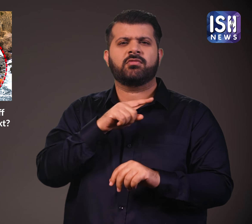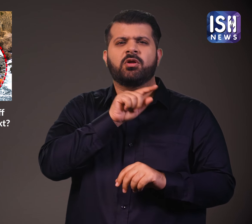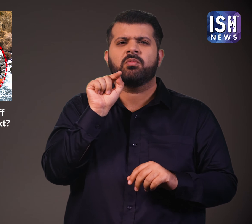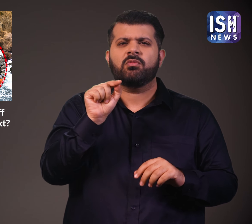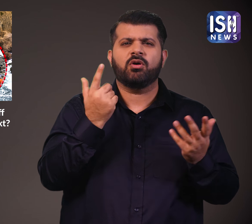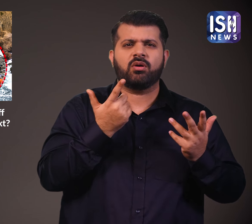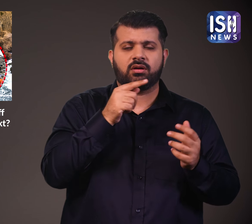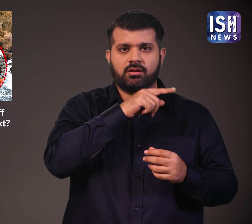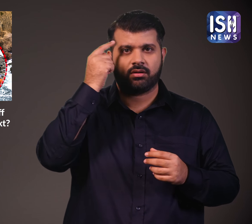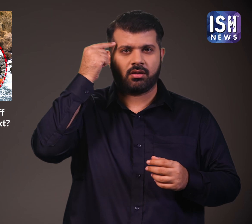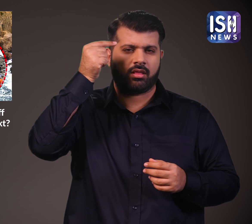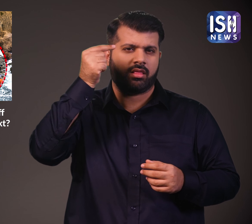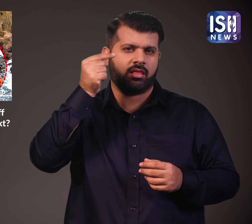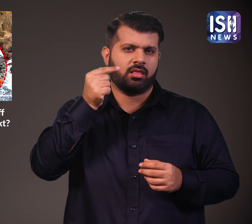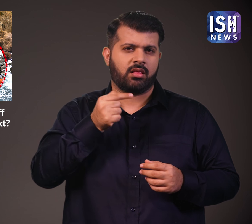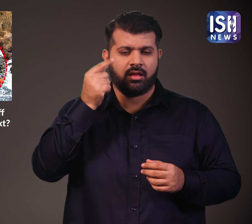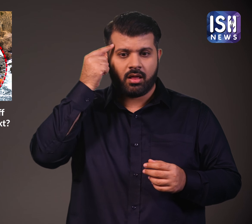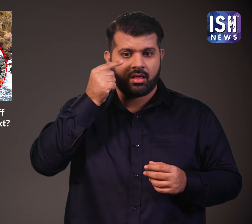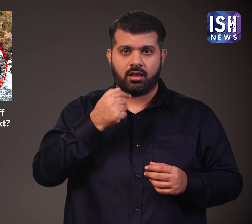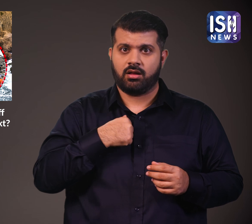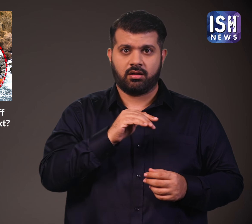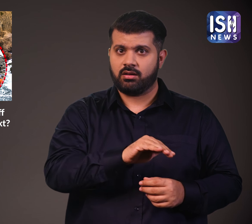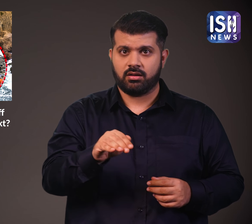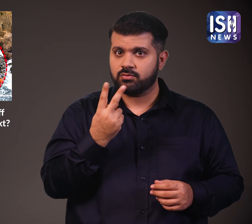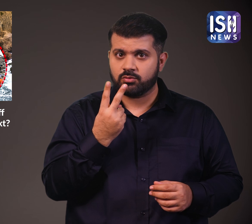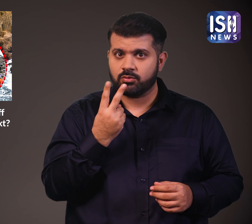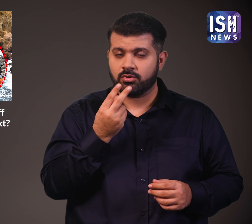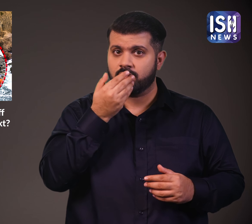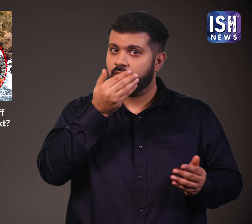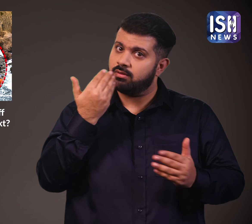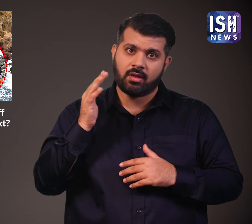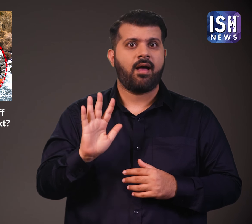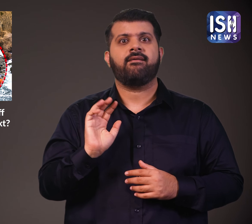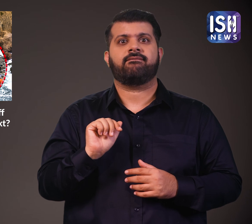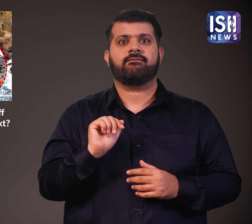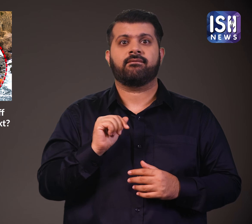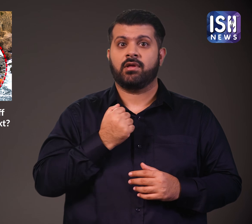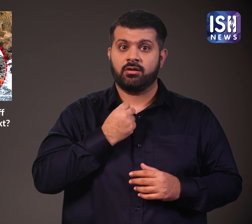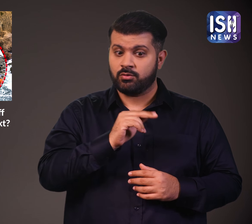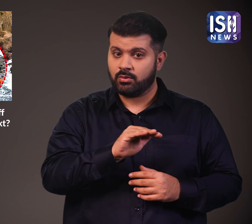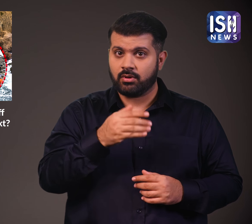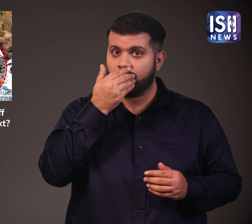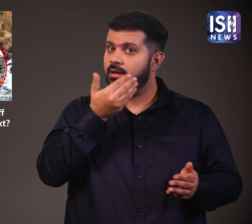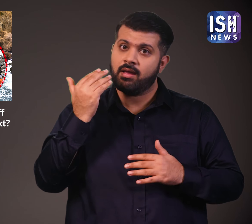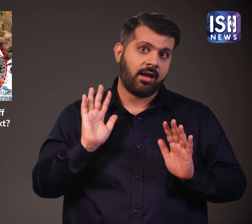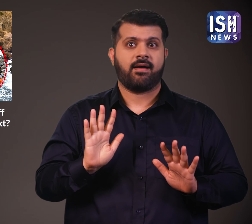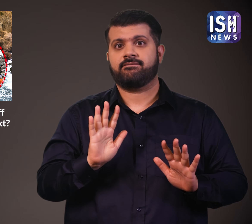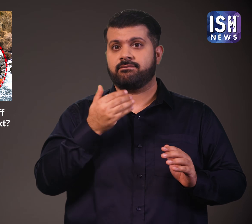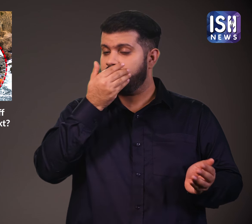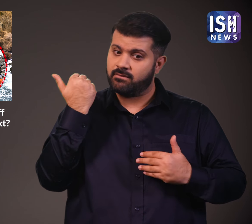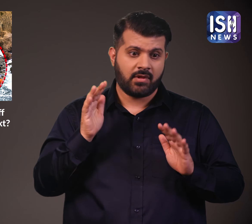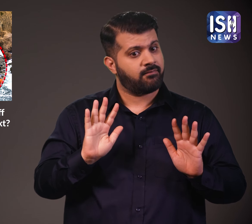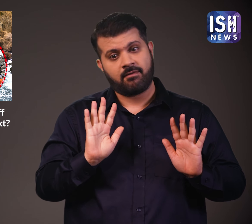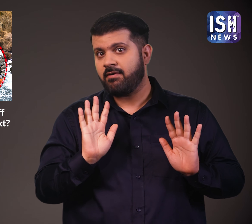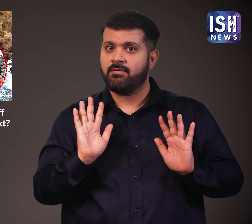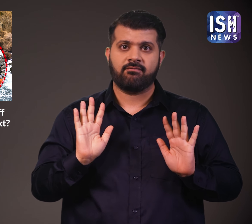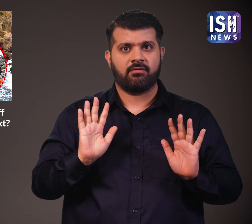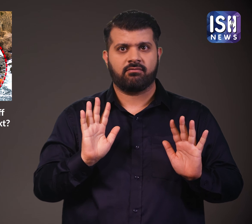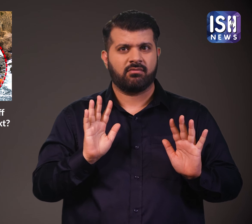He developed severe psychotic delusions. He was convinced his children would be kidnapped.